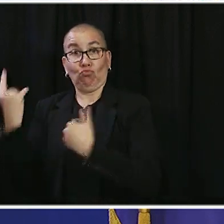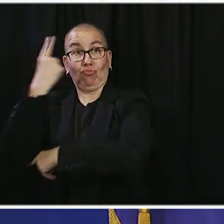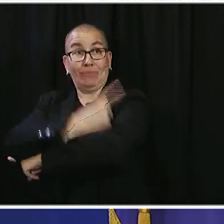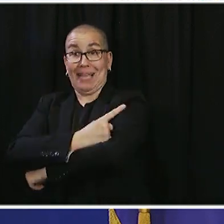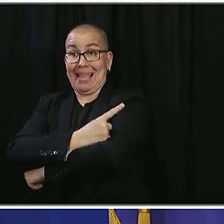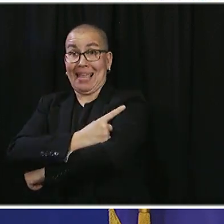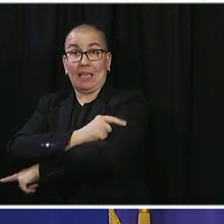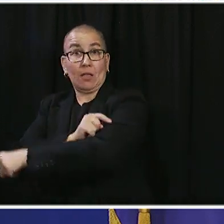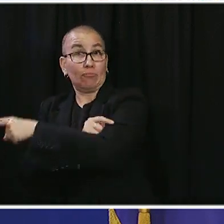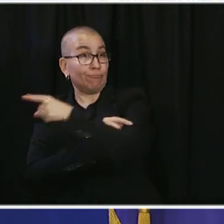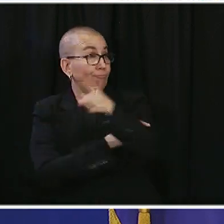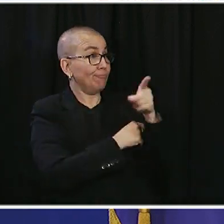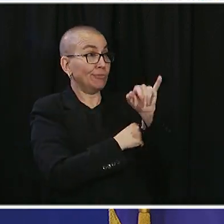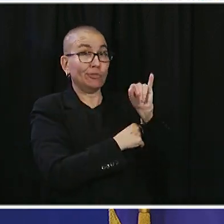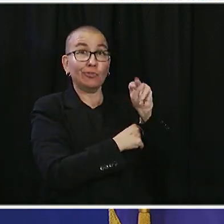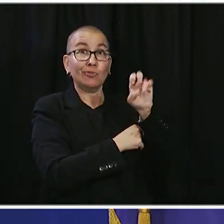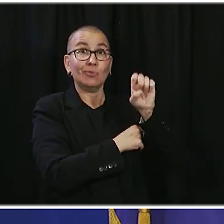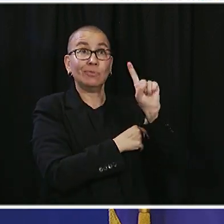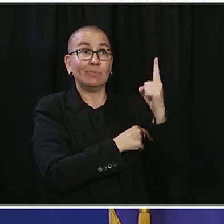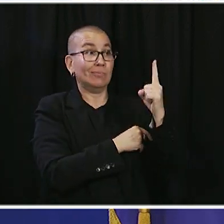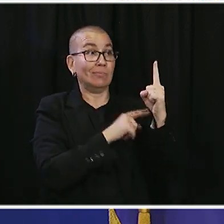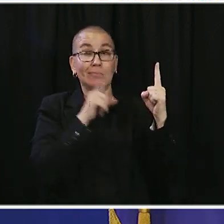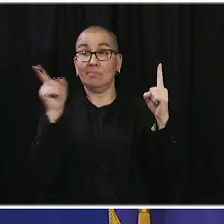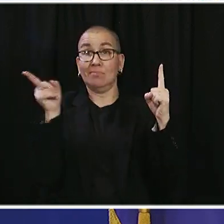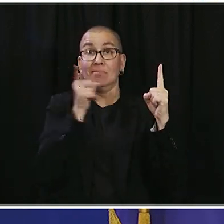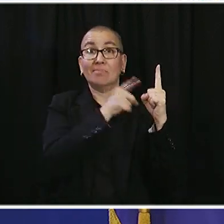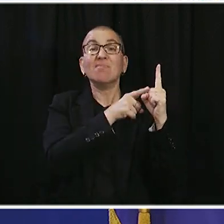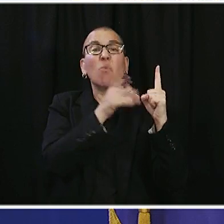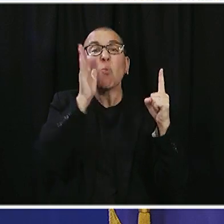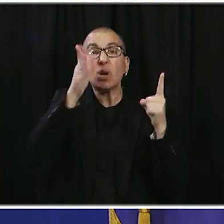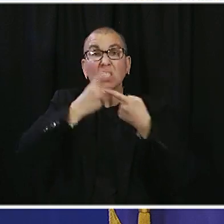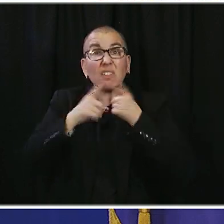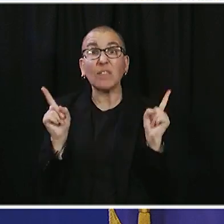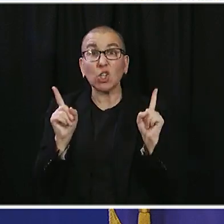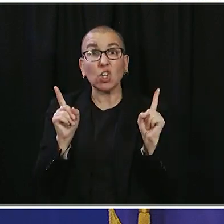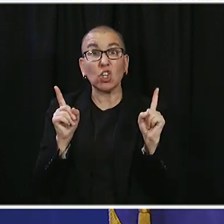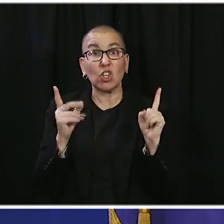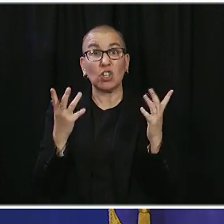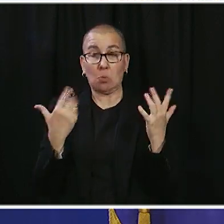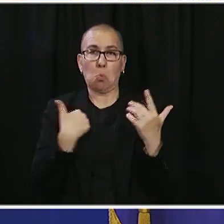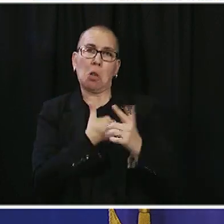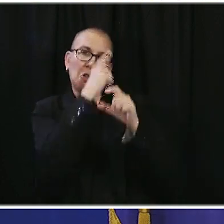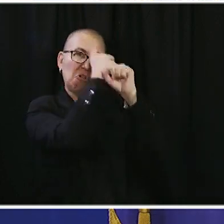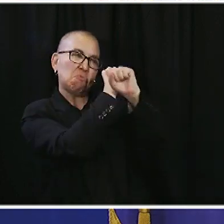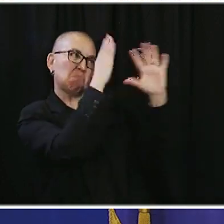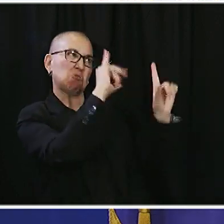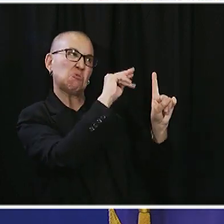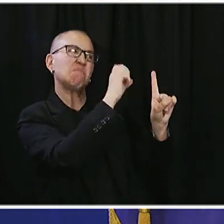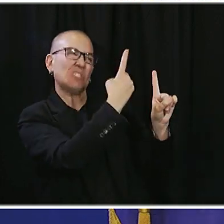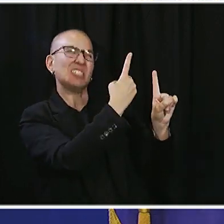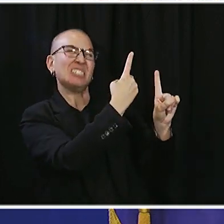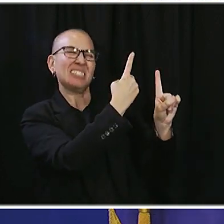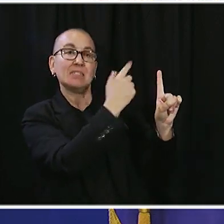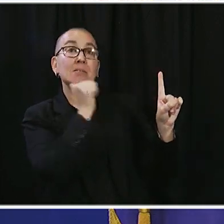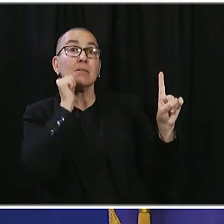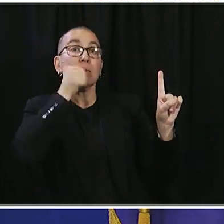RIGHT, THE DIFFERENCE BETWEEN TODAY AND JUNE 1ST WILL FEEL LIKE A LIFETIME. IT'S HARD TO BELIEVE THAT THEY'RE TALKING ABOUT OUR PEAK POTENTIALLY BEING IN JULY AND